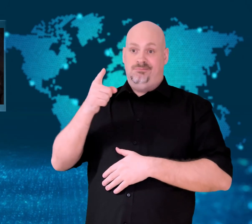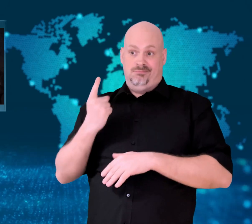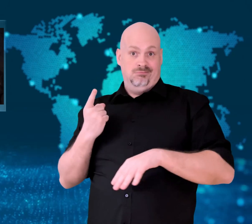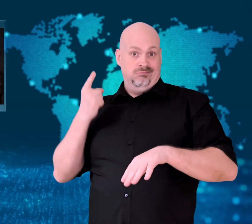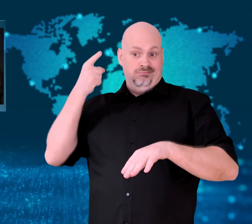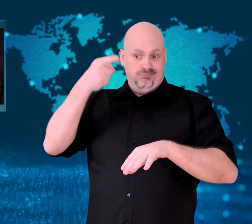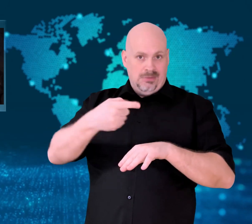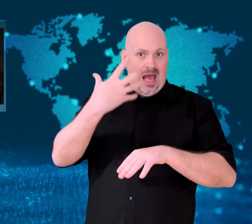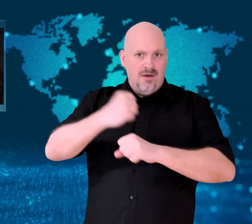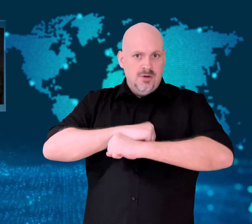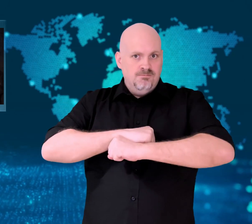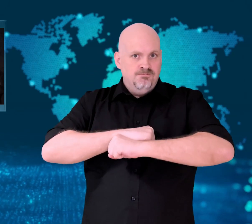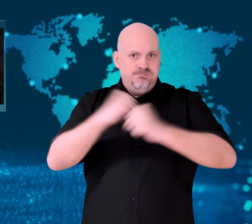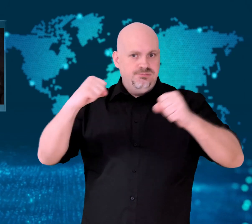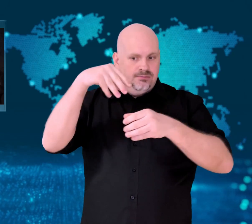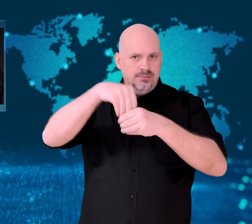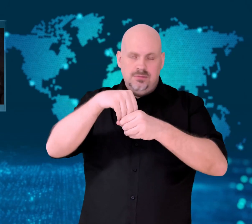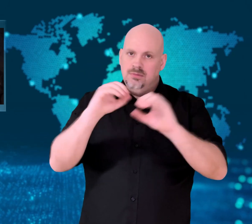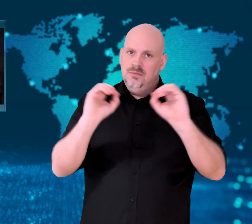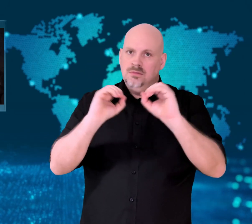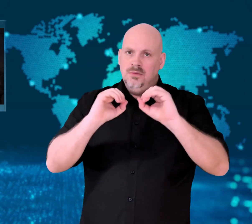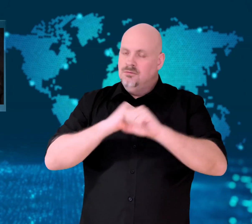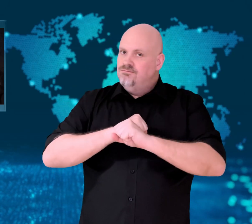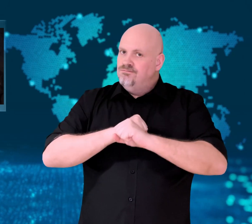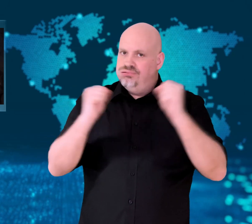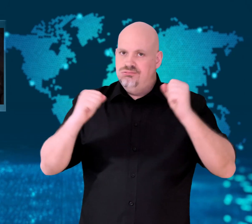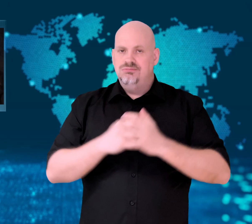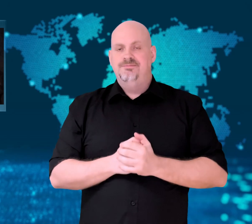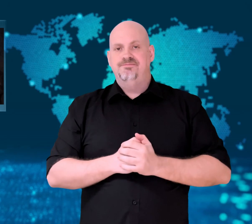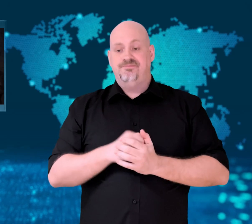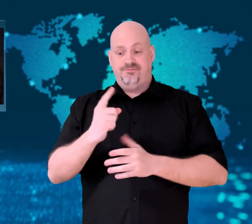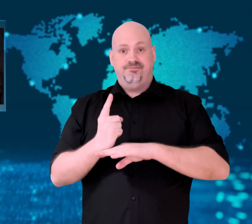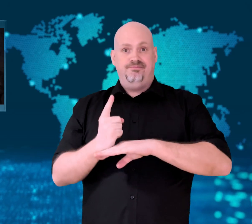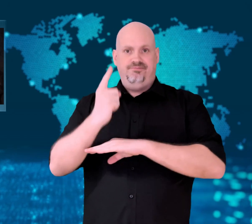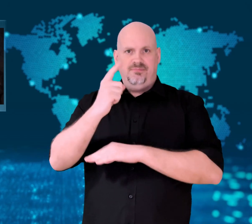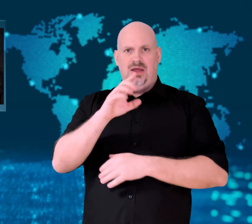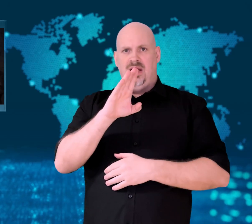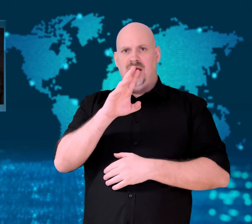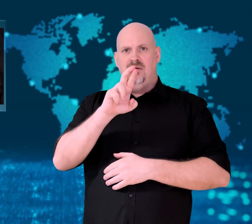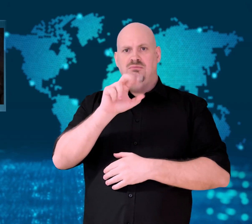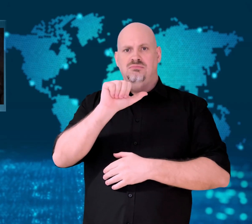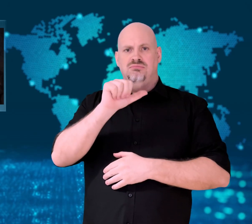People were relieved no one died as a result of the accident.